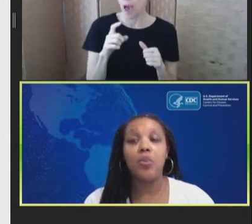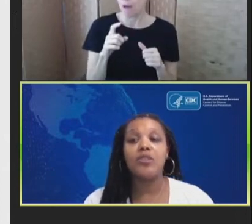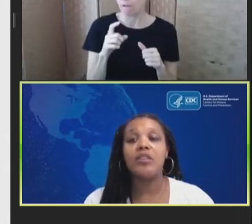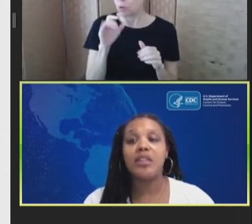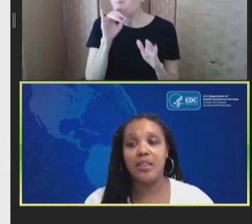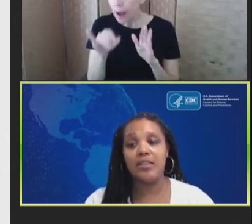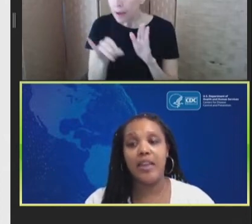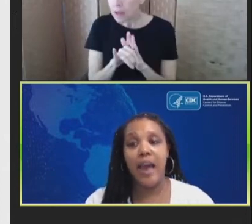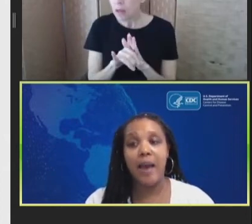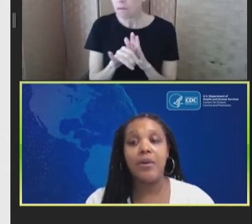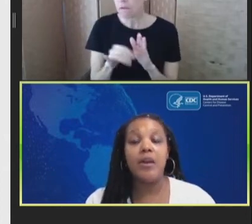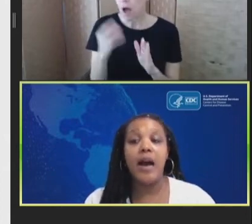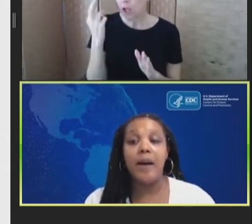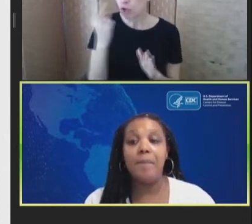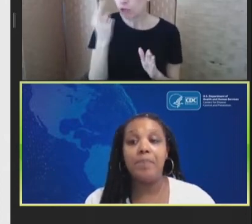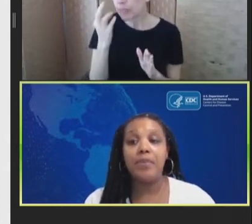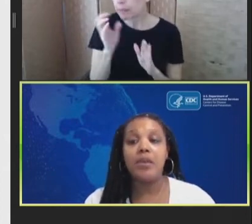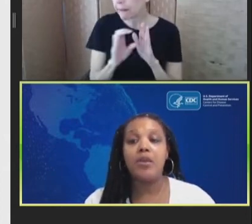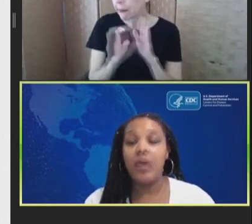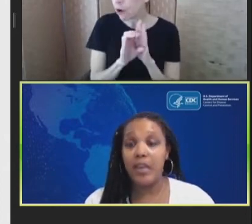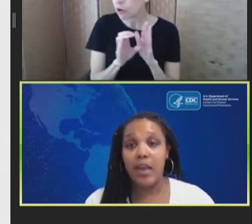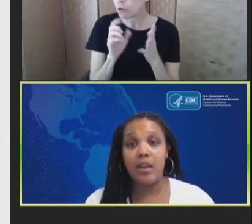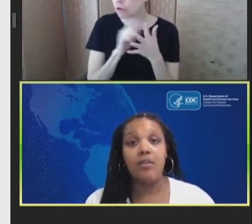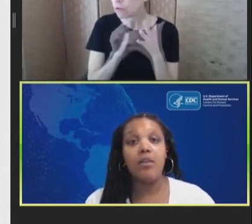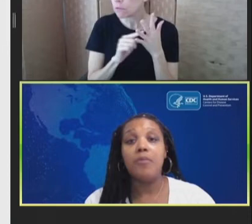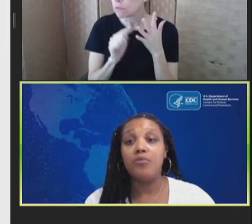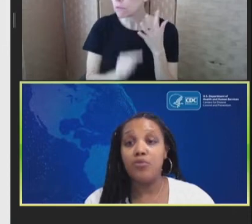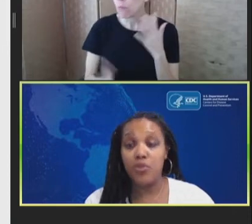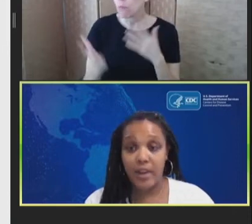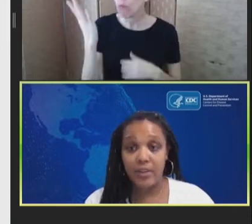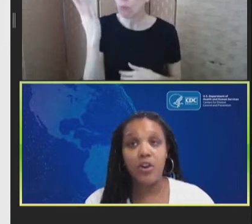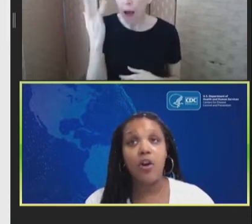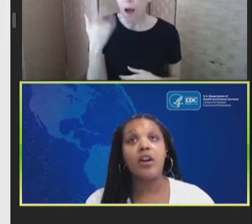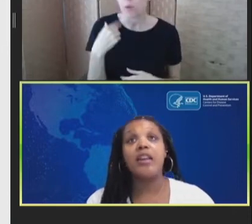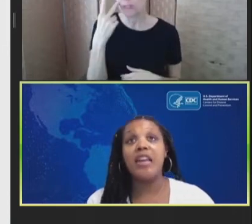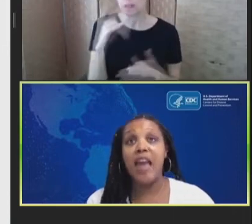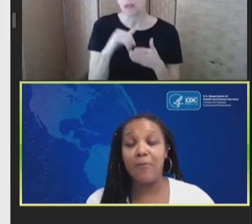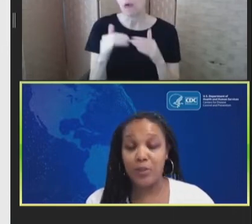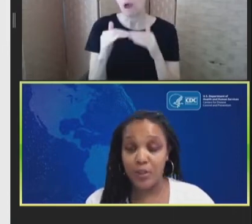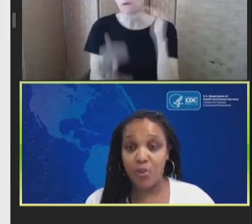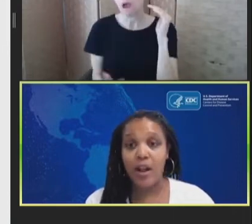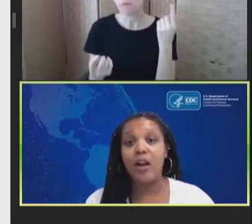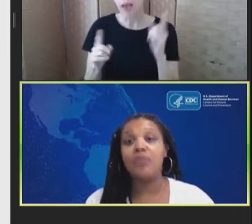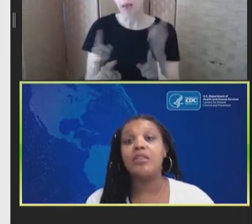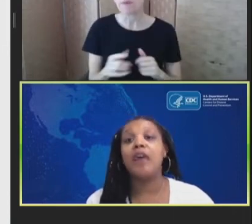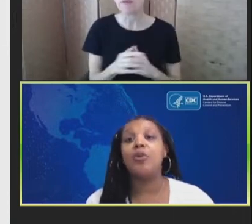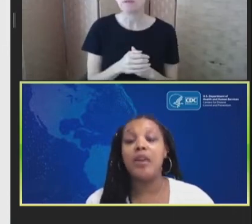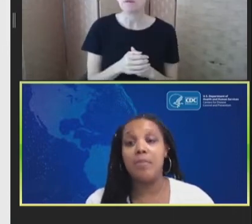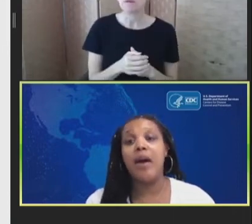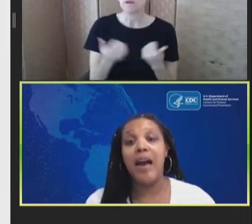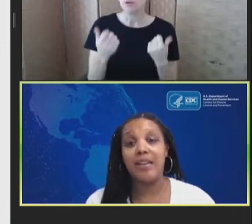we're seeing this gap. You know, again, trying to target efforts on the ground to help impact